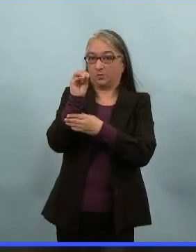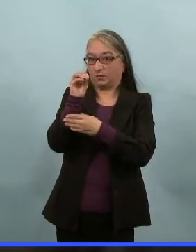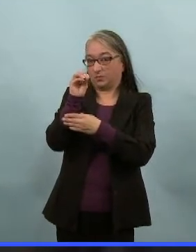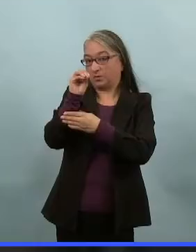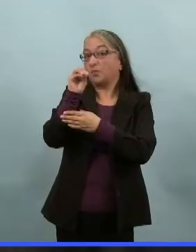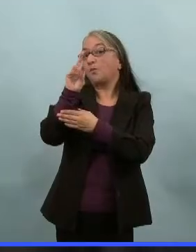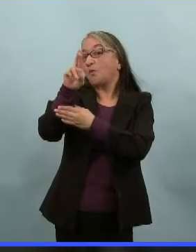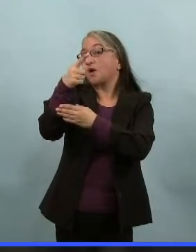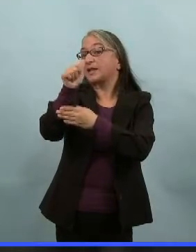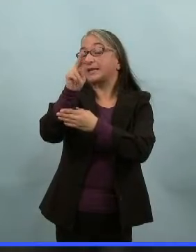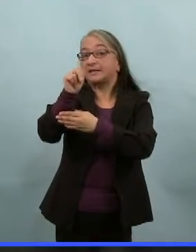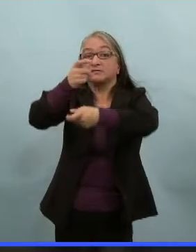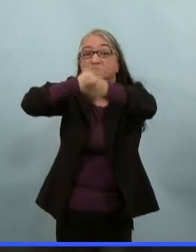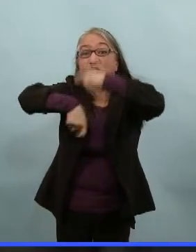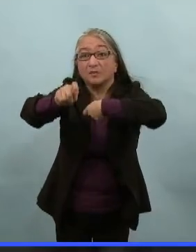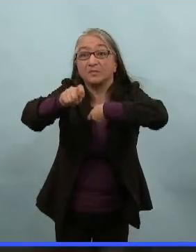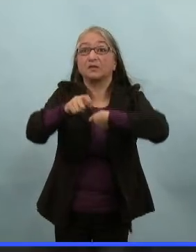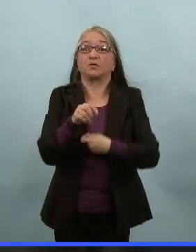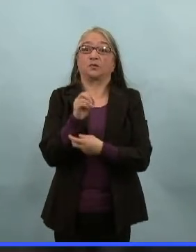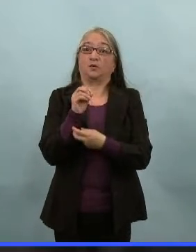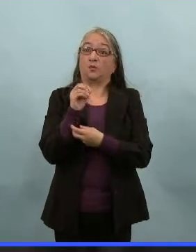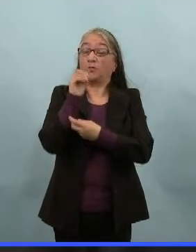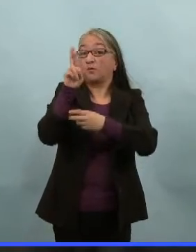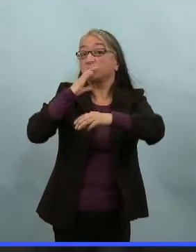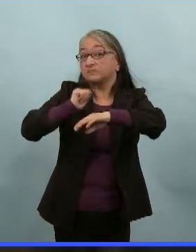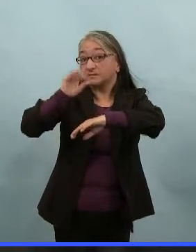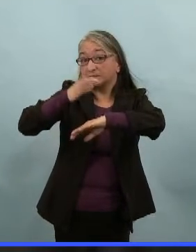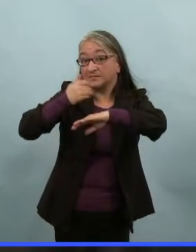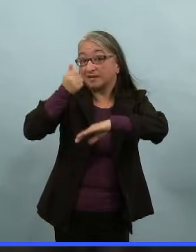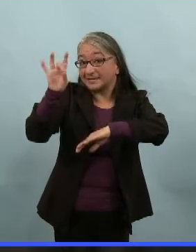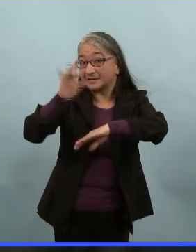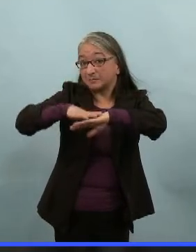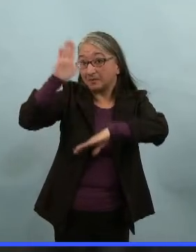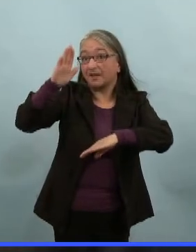another underlying chronic illness or those 40 plus without an underlying chronic illness